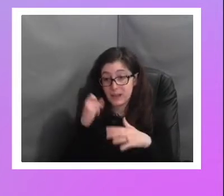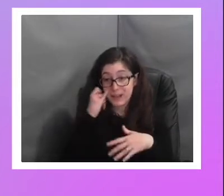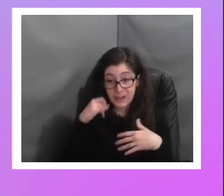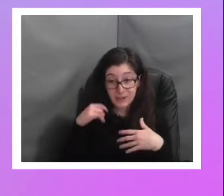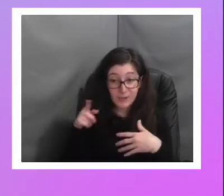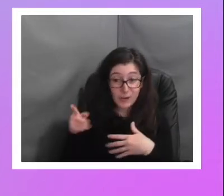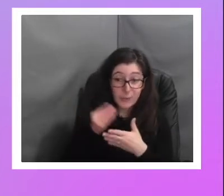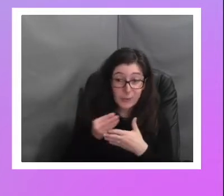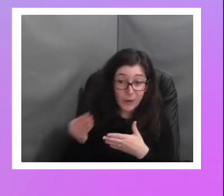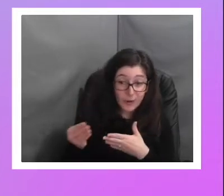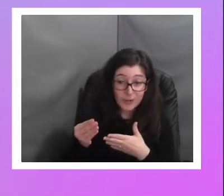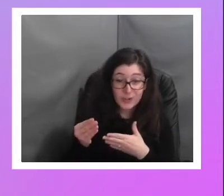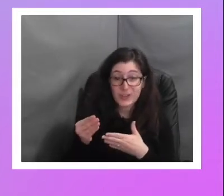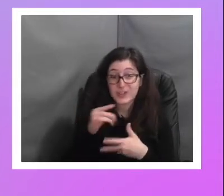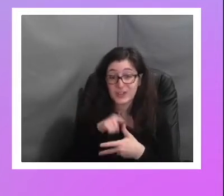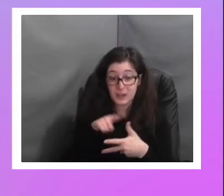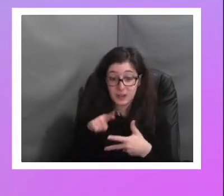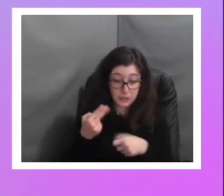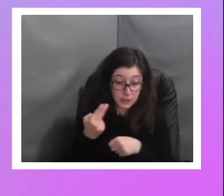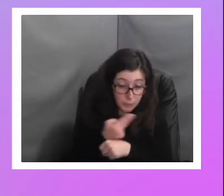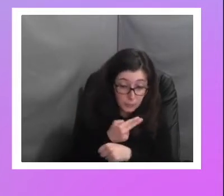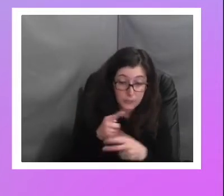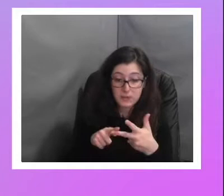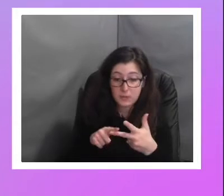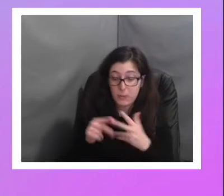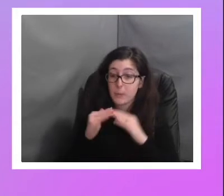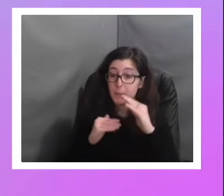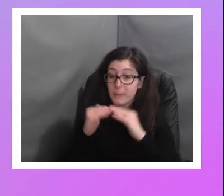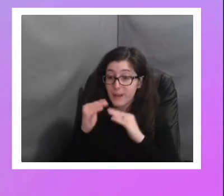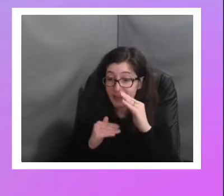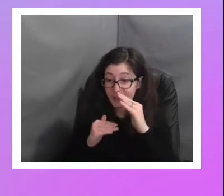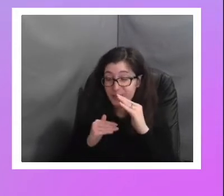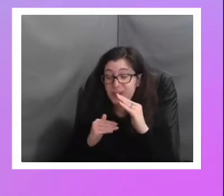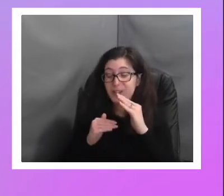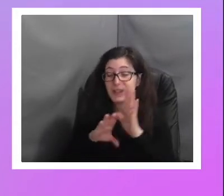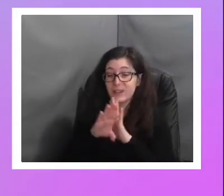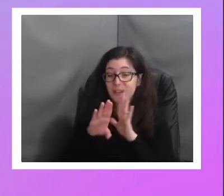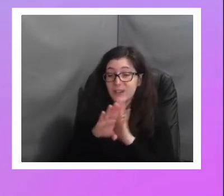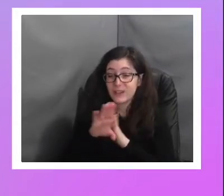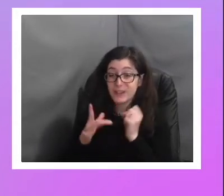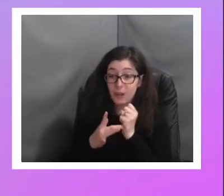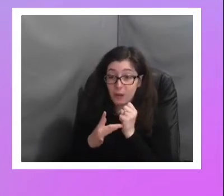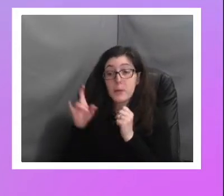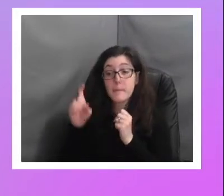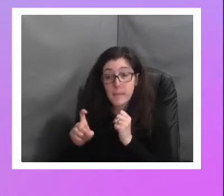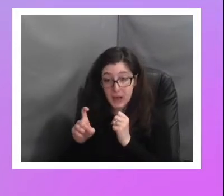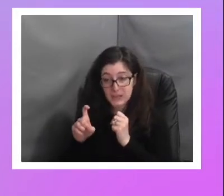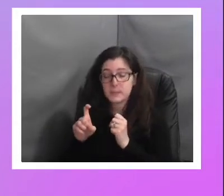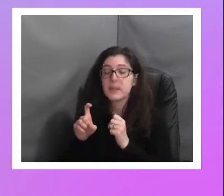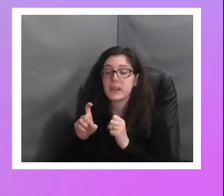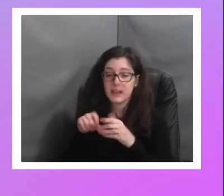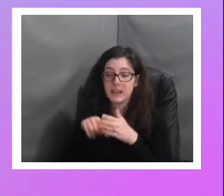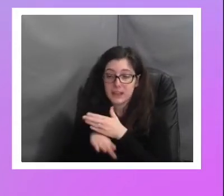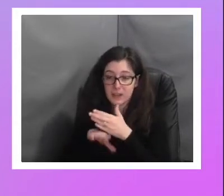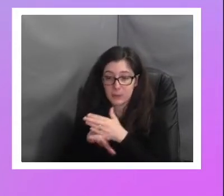build, et cetera, technology they have to ensure that it's accessible. A best practice for anybody,